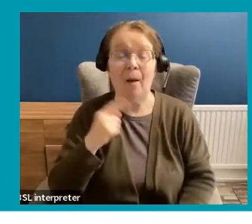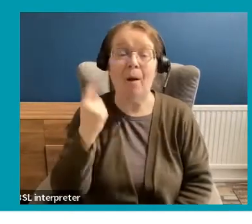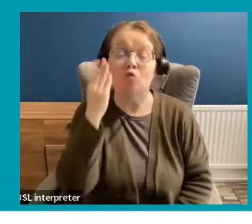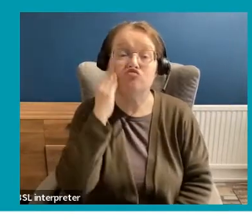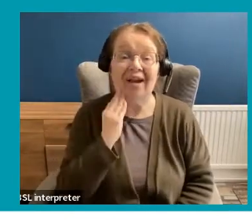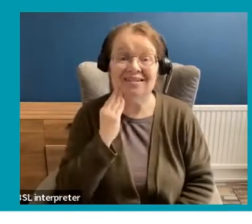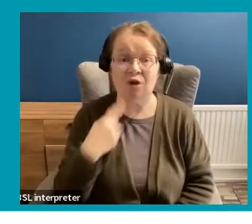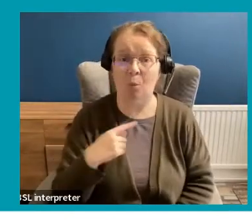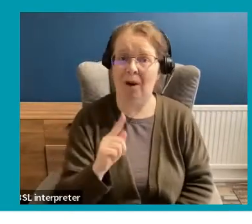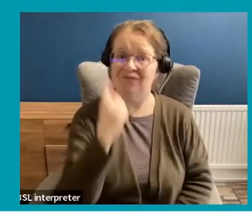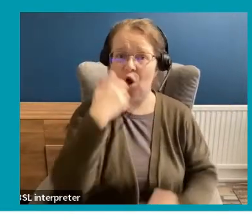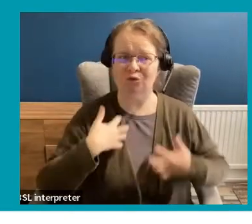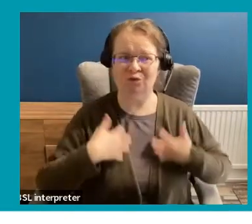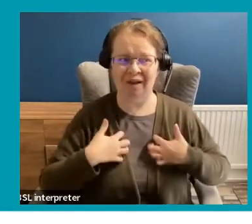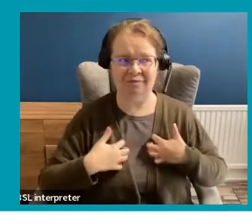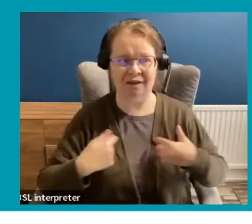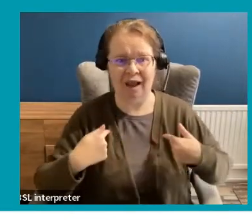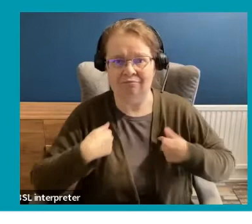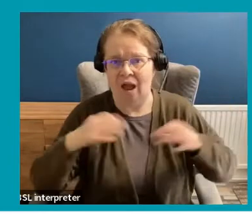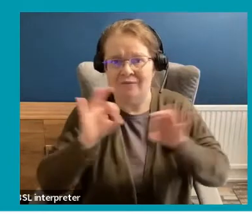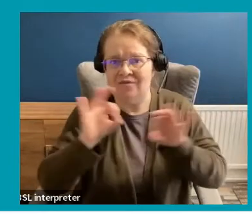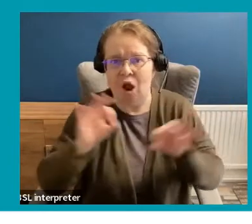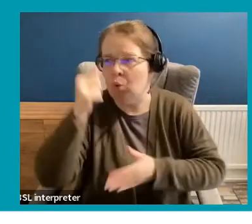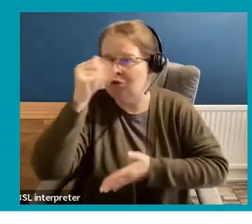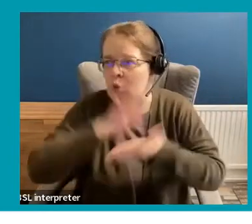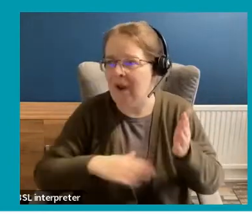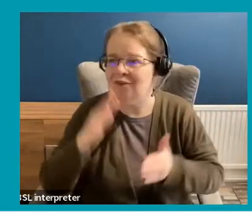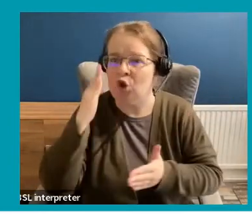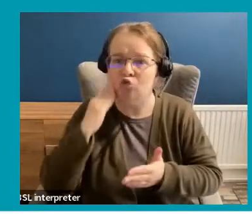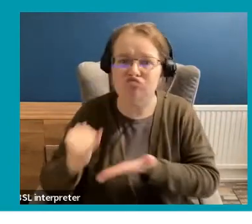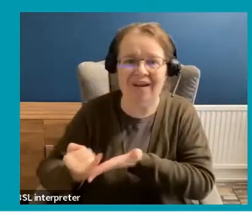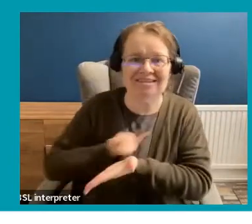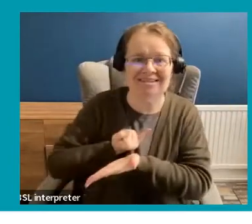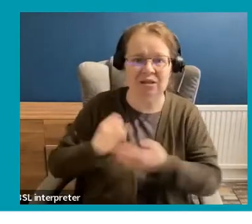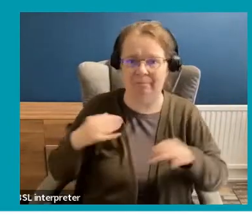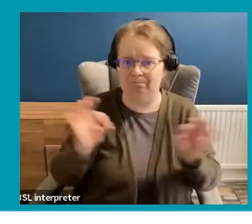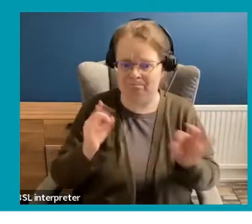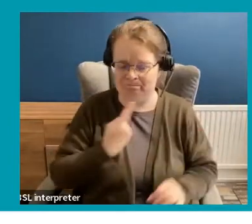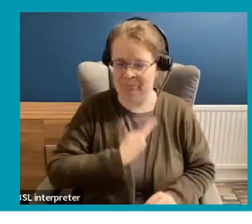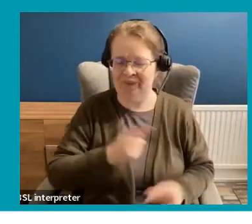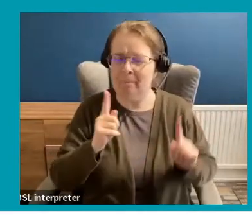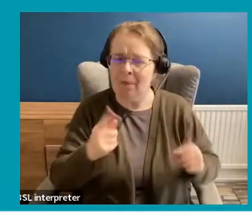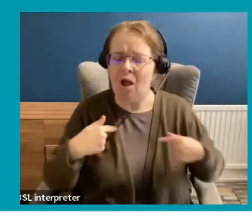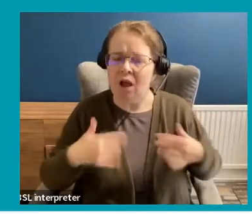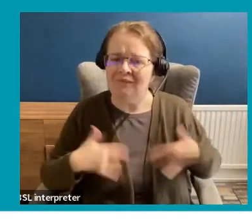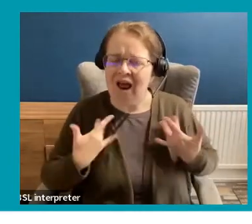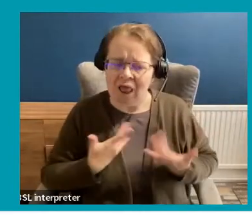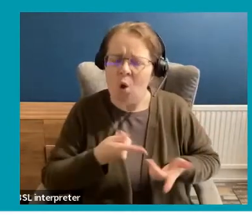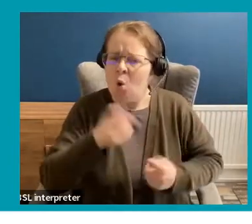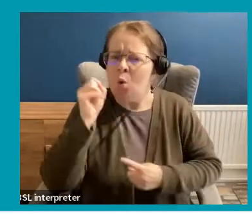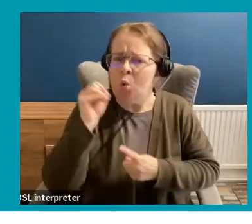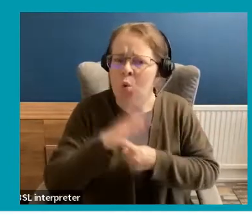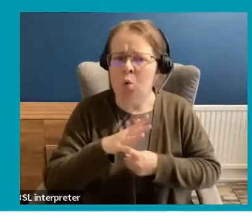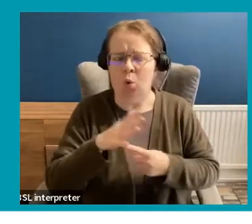Which is obviously I have not had an expense of racism but it was something that I felt was really crucial and important.